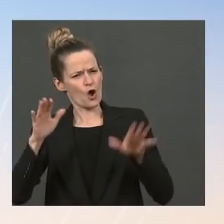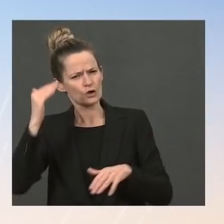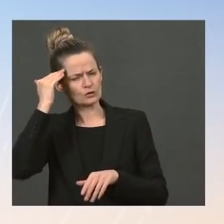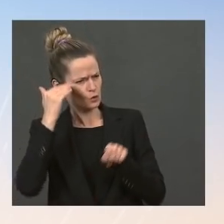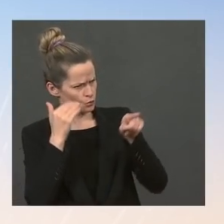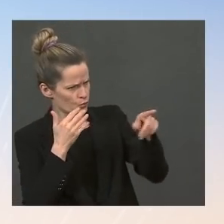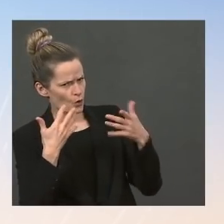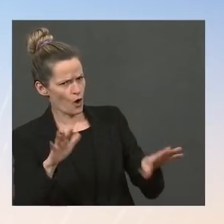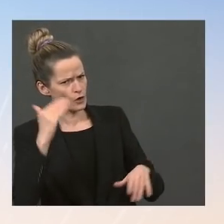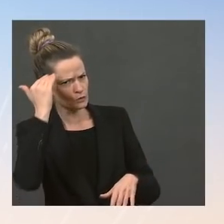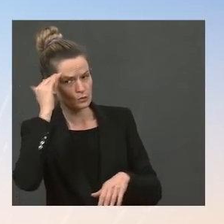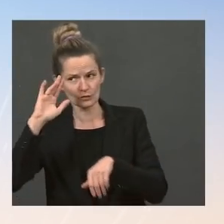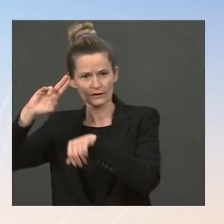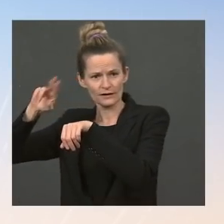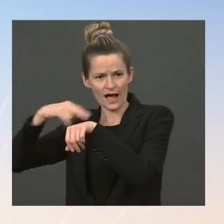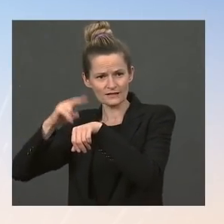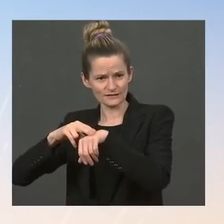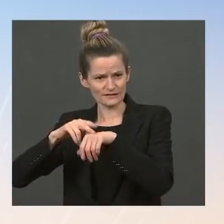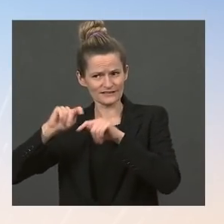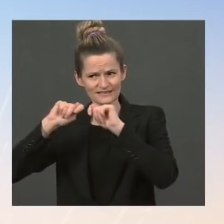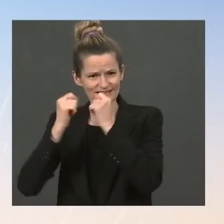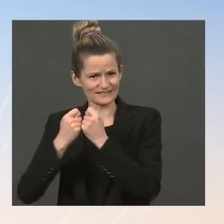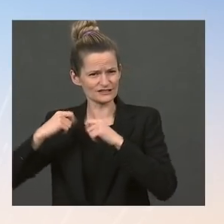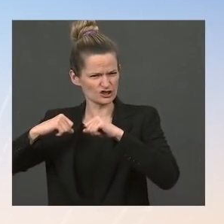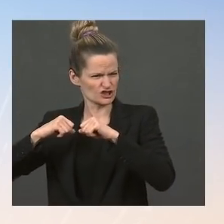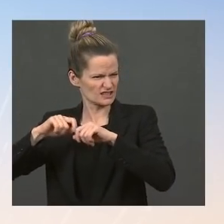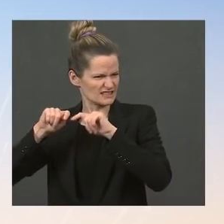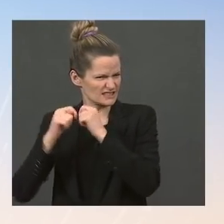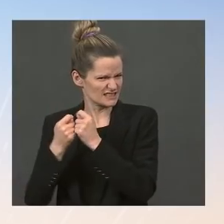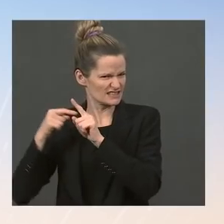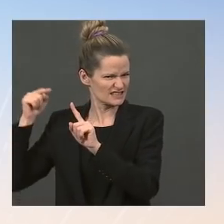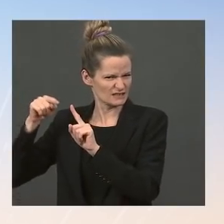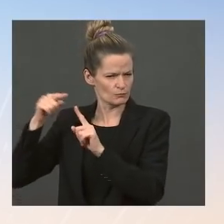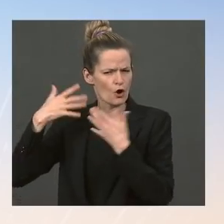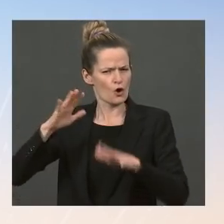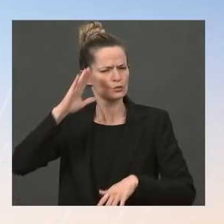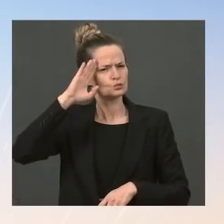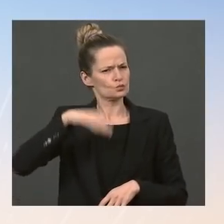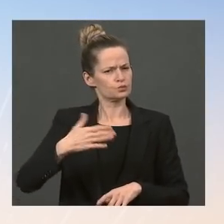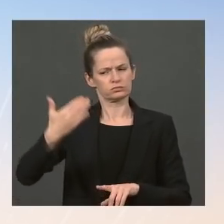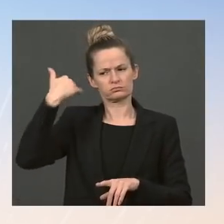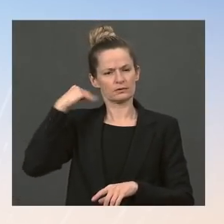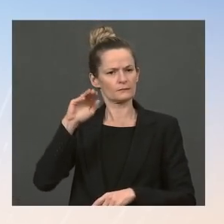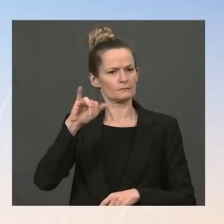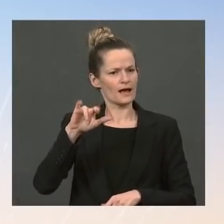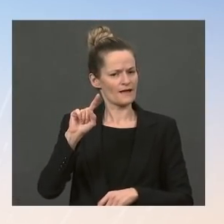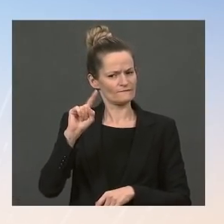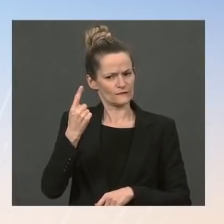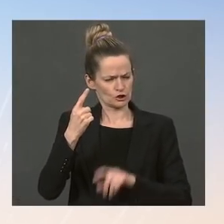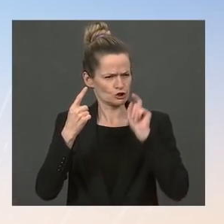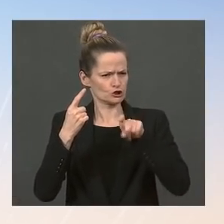that we were in a situation facing a May 1st timeline of either getting our troops out or facing conflict with the Taliban.